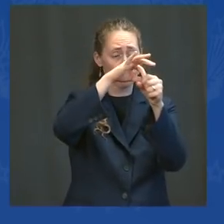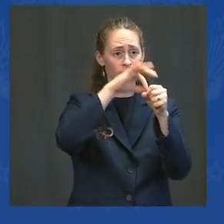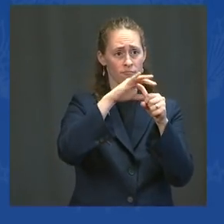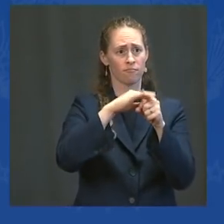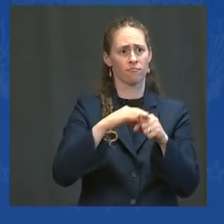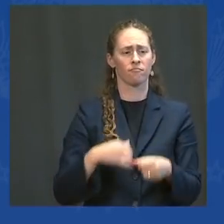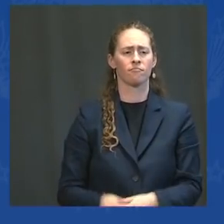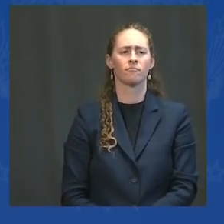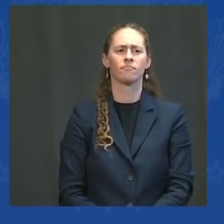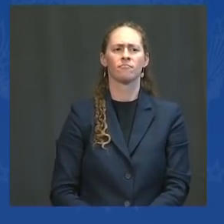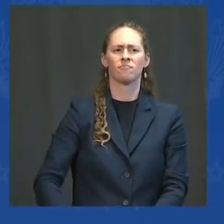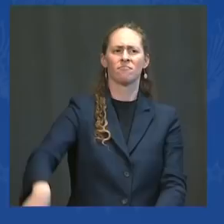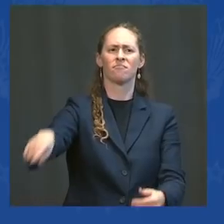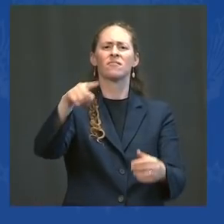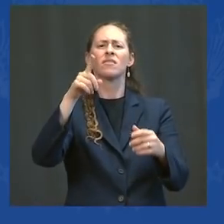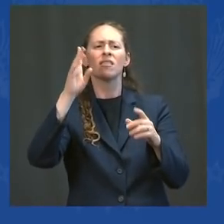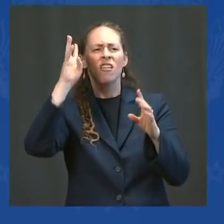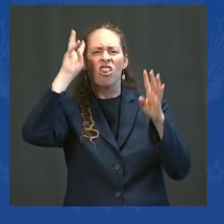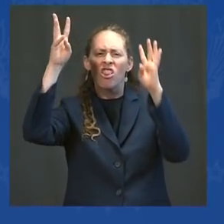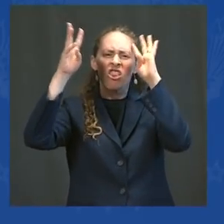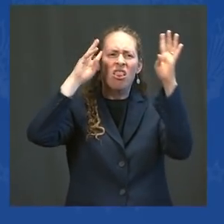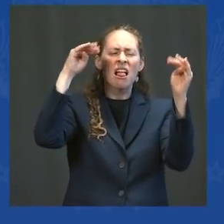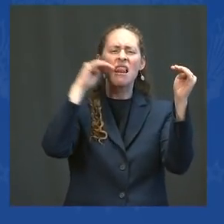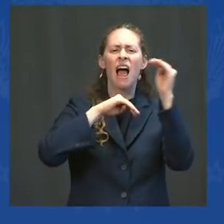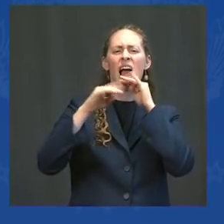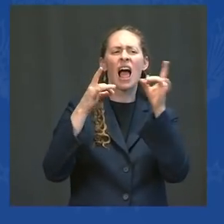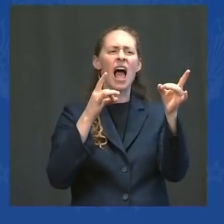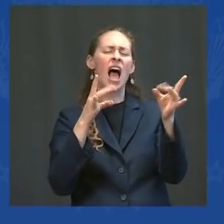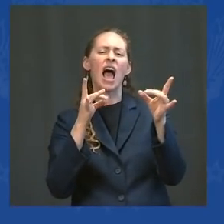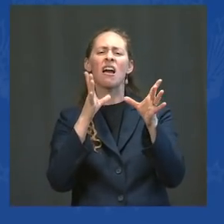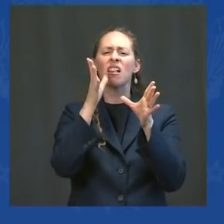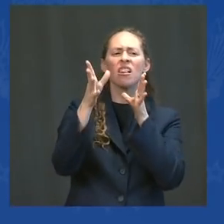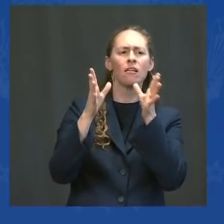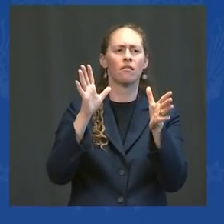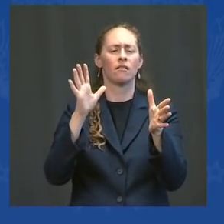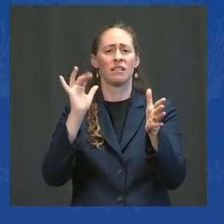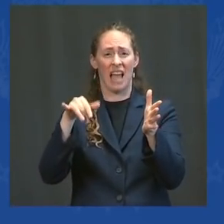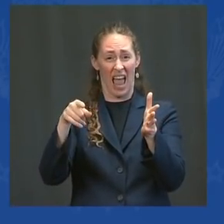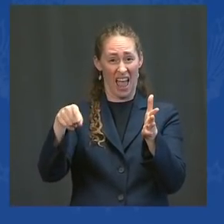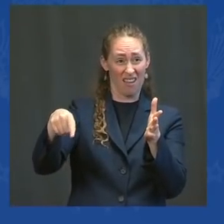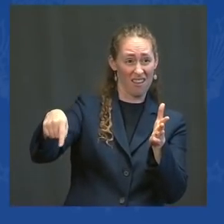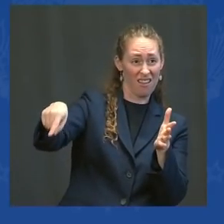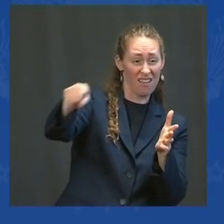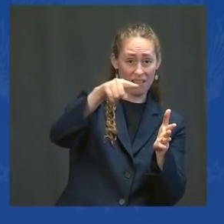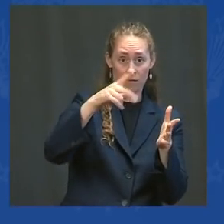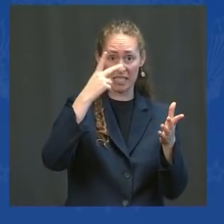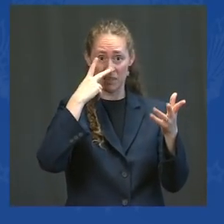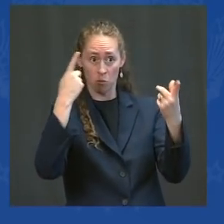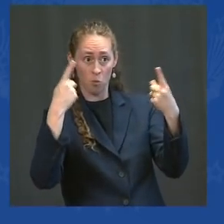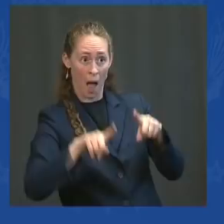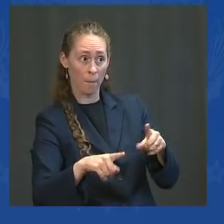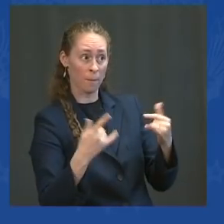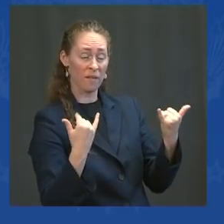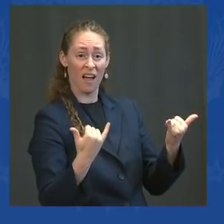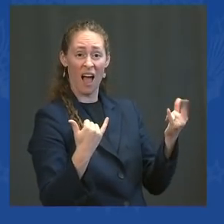the lies, the extremism that led to this vicious attack. It requires all of us working together --